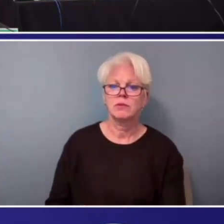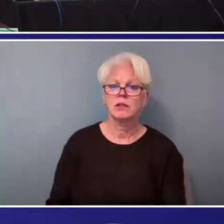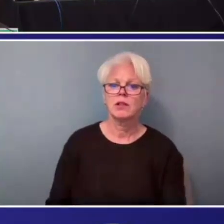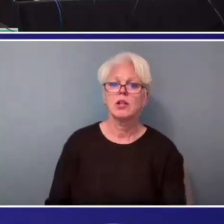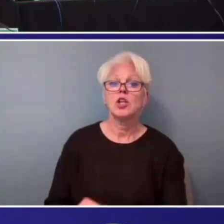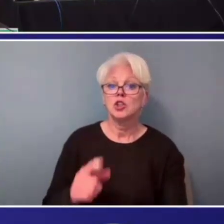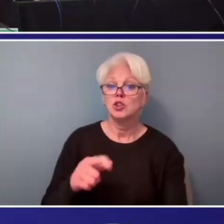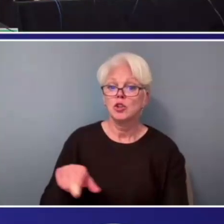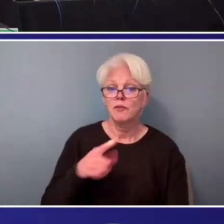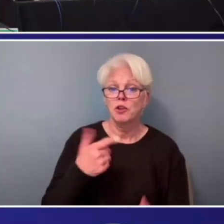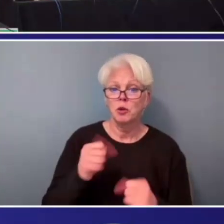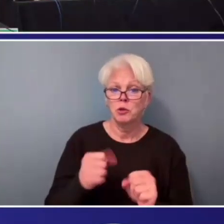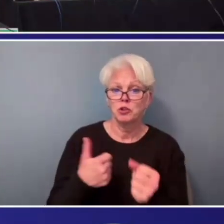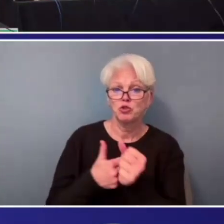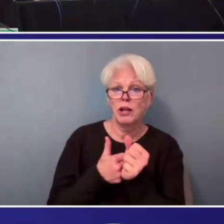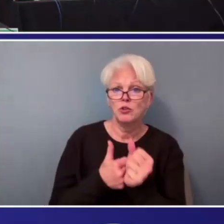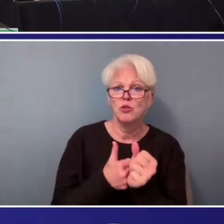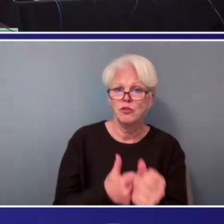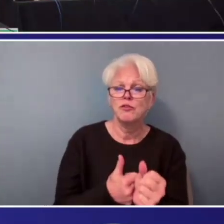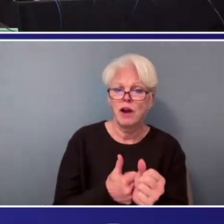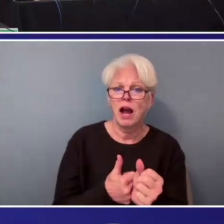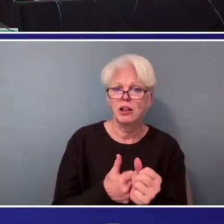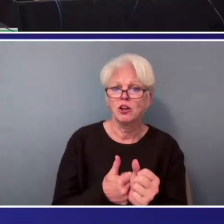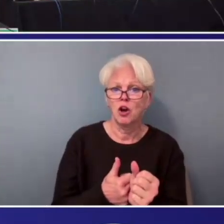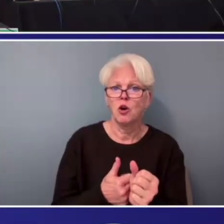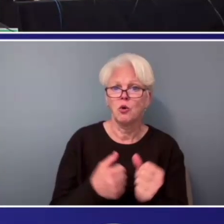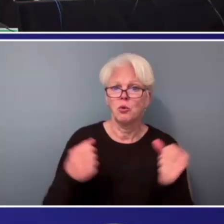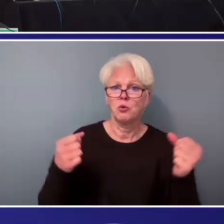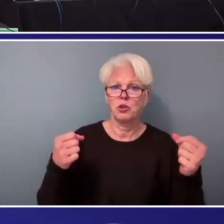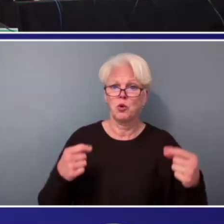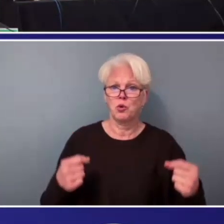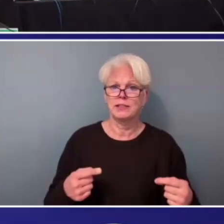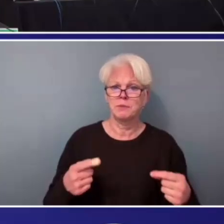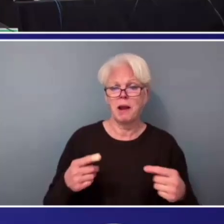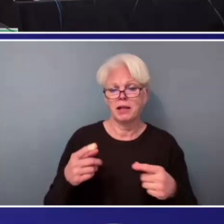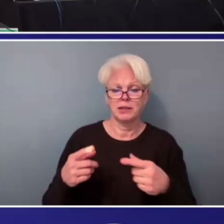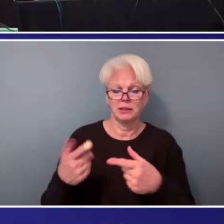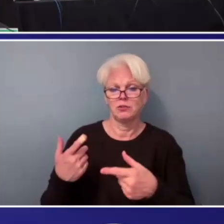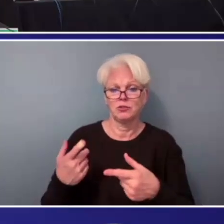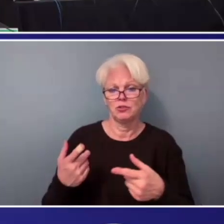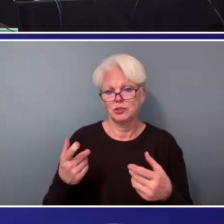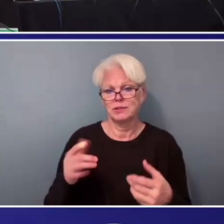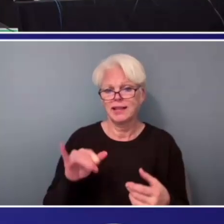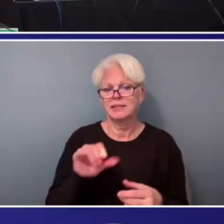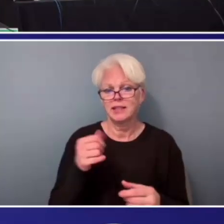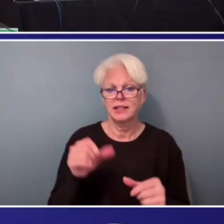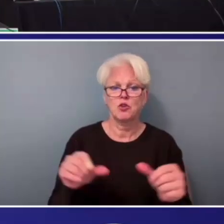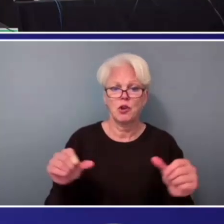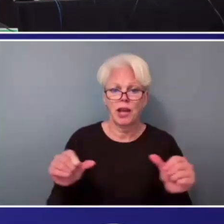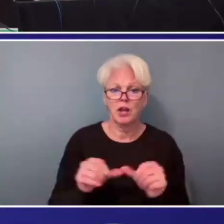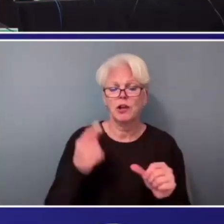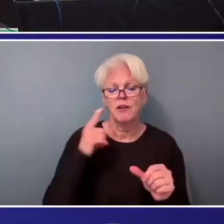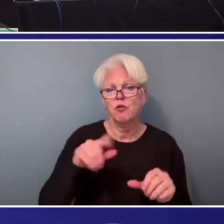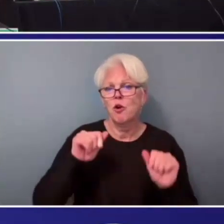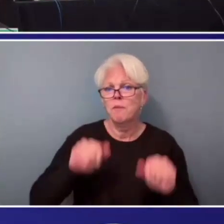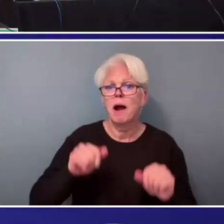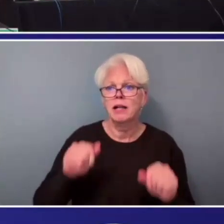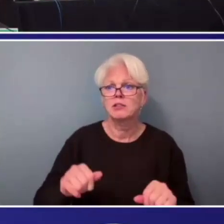trying to follow the, the corresponding. So that is another area for, for possible proxy.